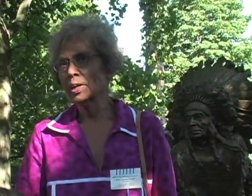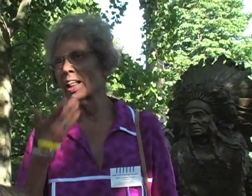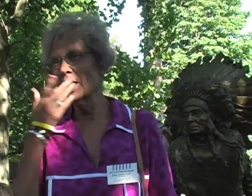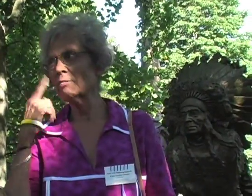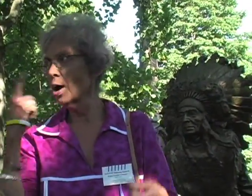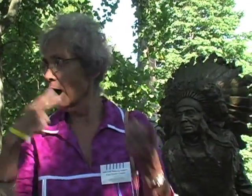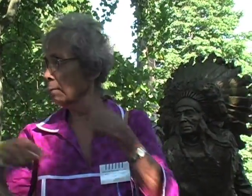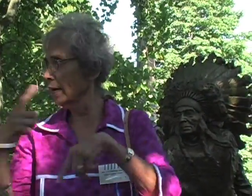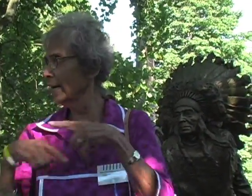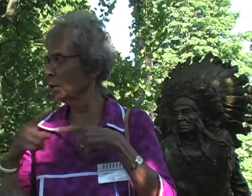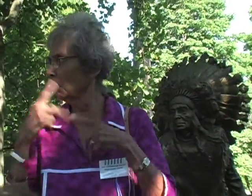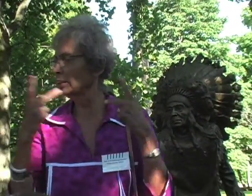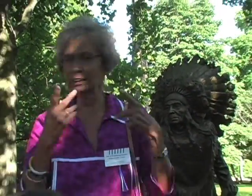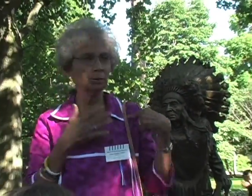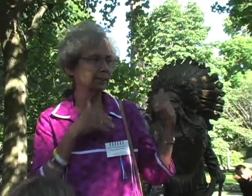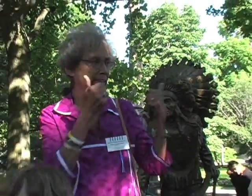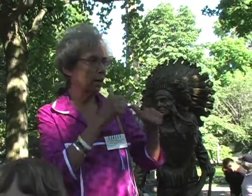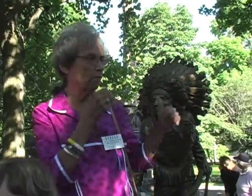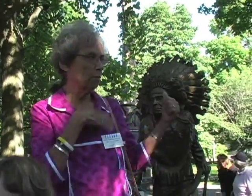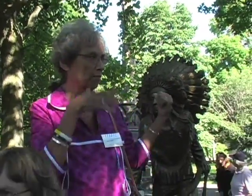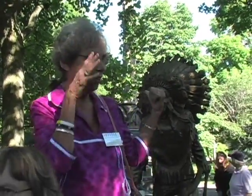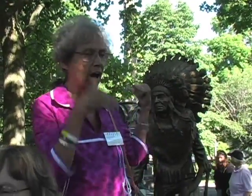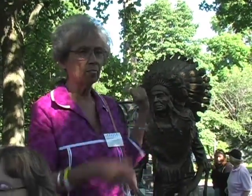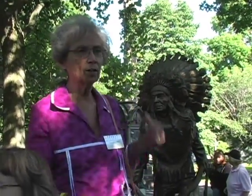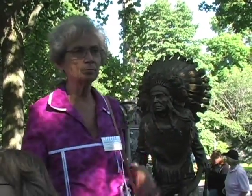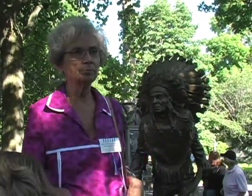Thank you for coming and visiting my statue of my father.